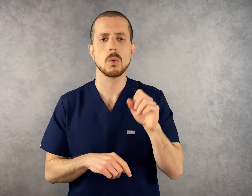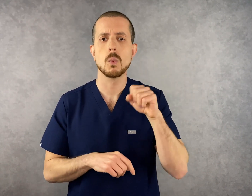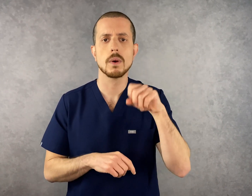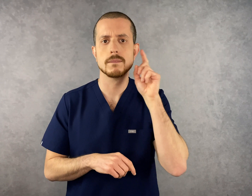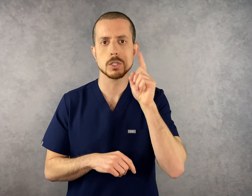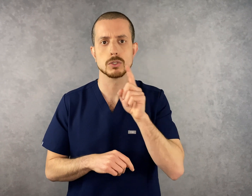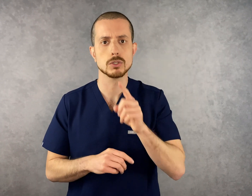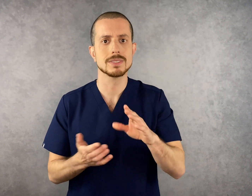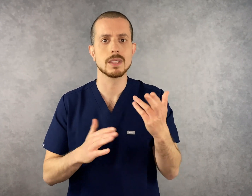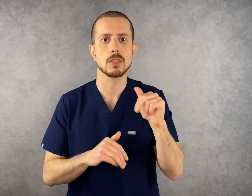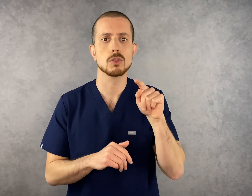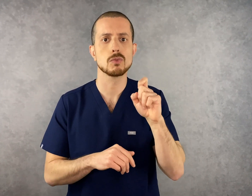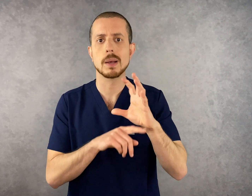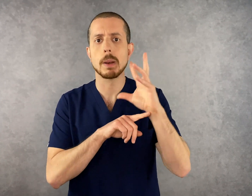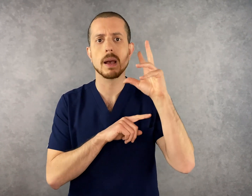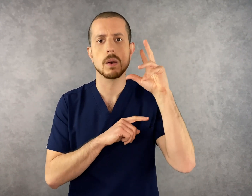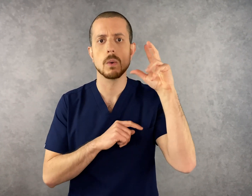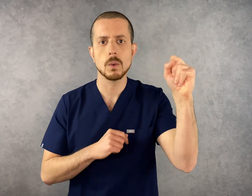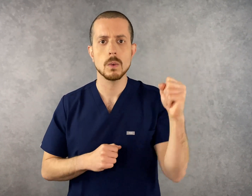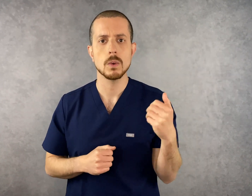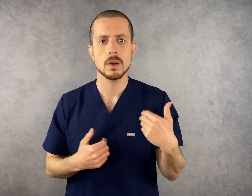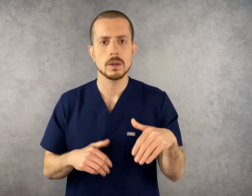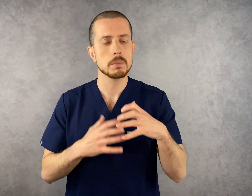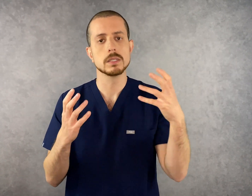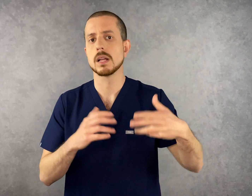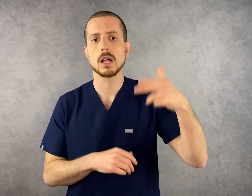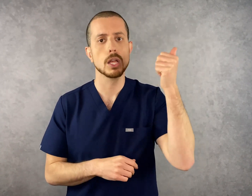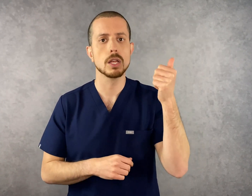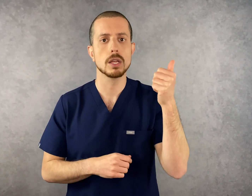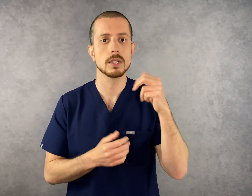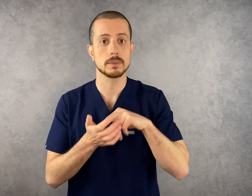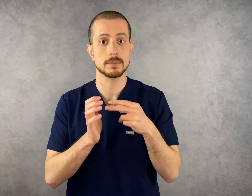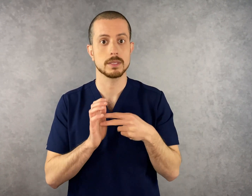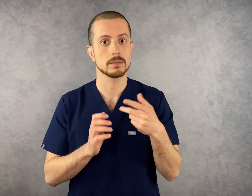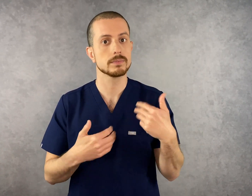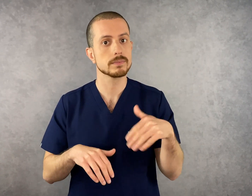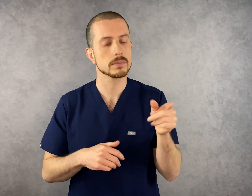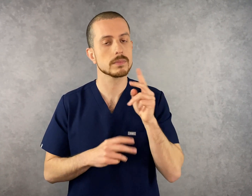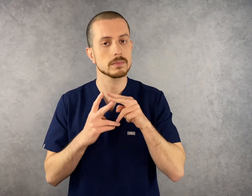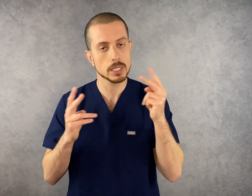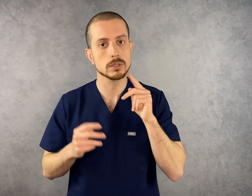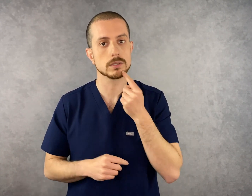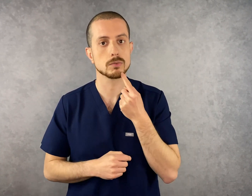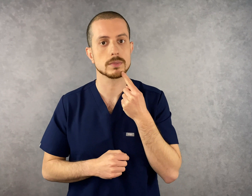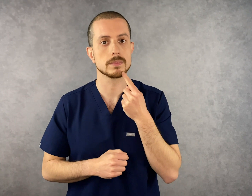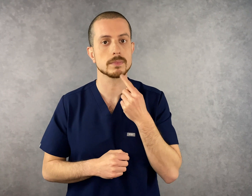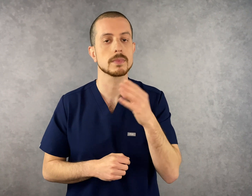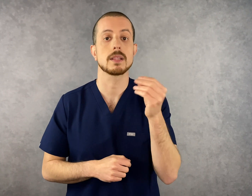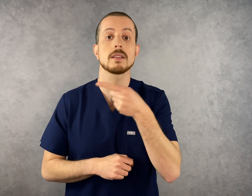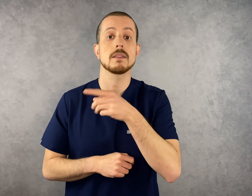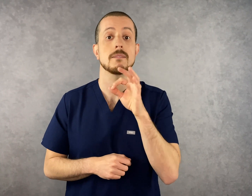there is no question the number of deaths would be relatively astronomical. It would be much higher. That shows the severity of this pandemic.